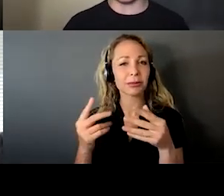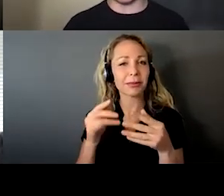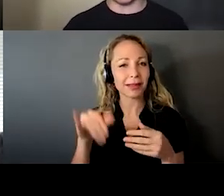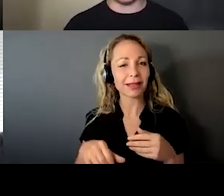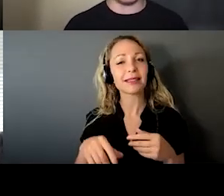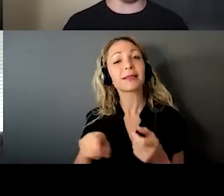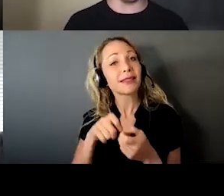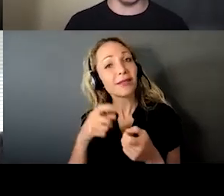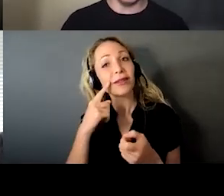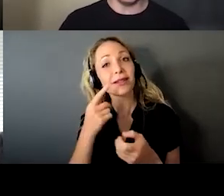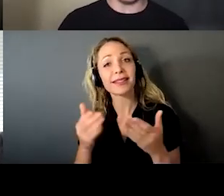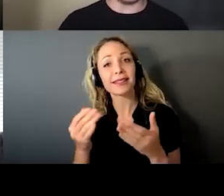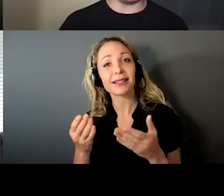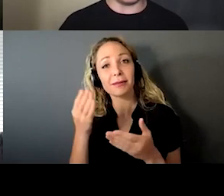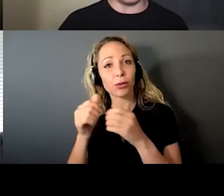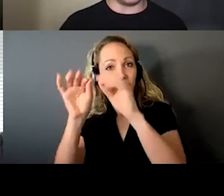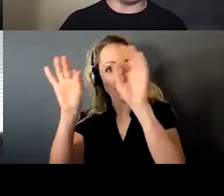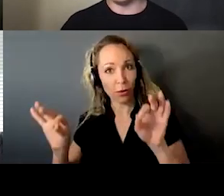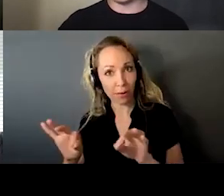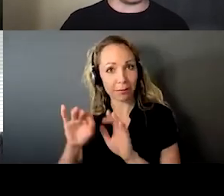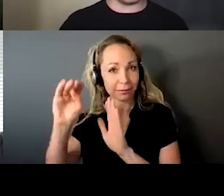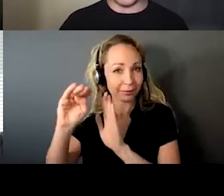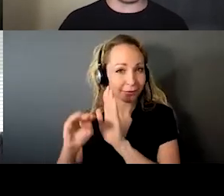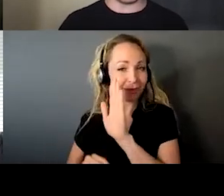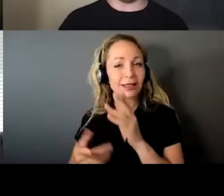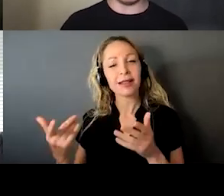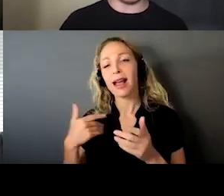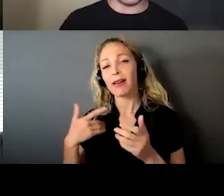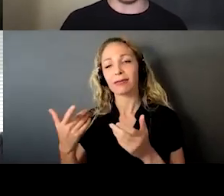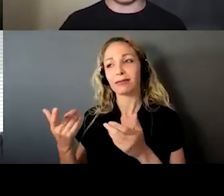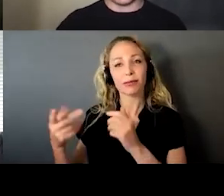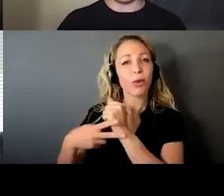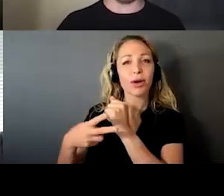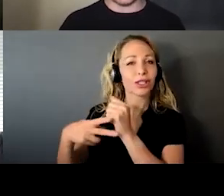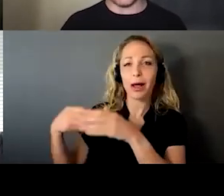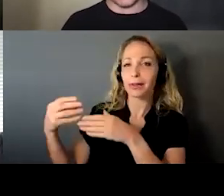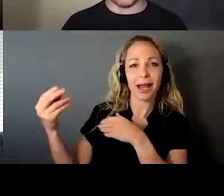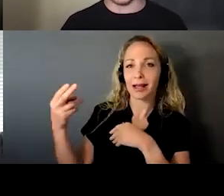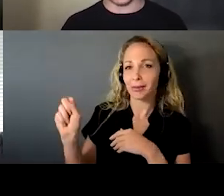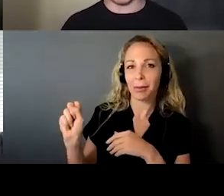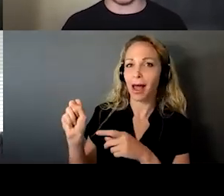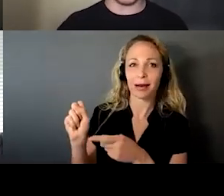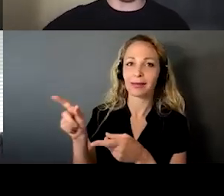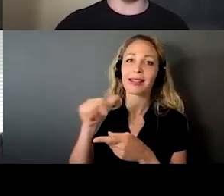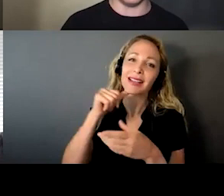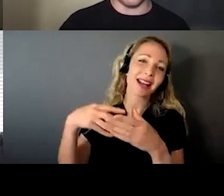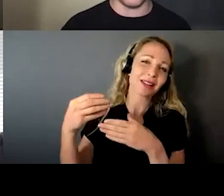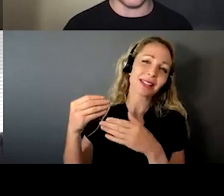THEY'RE STORED OUTSIDE OF HubSpot, OUTSIDE OF THE CONTACT RECORD, STORED IN OUR SYSTEMS.